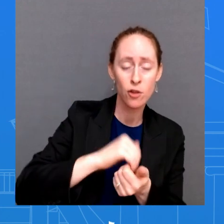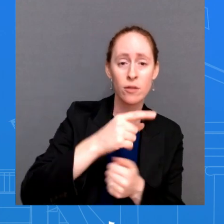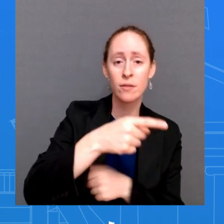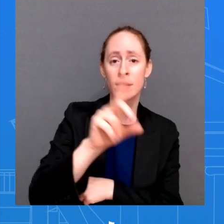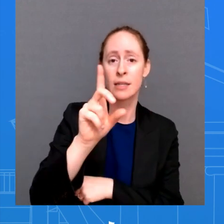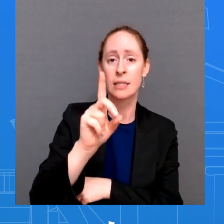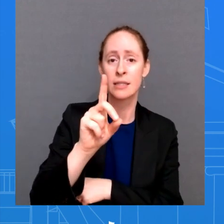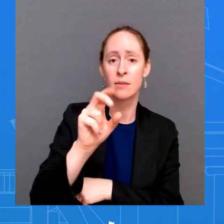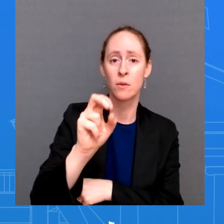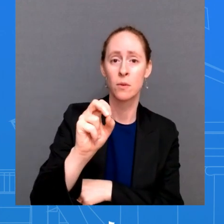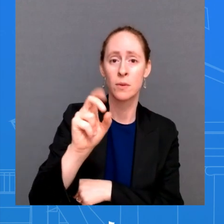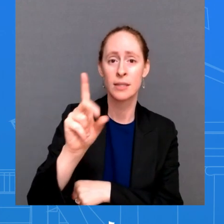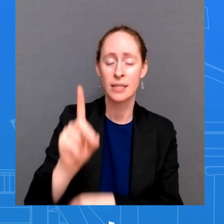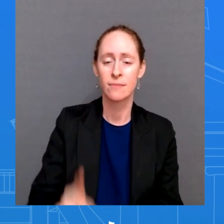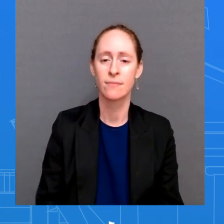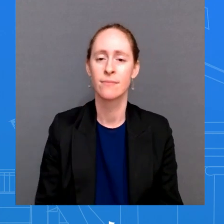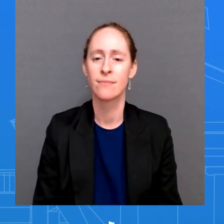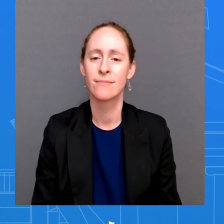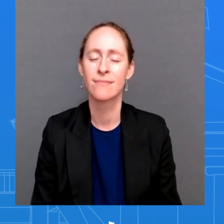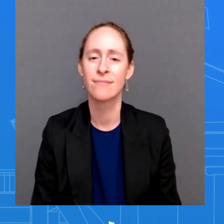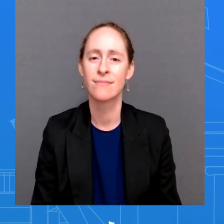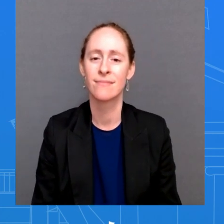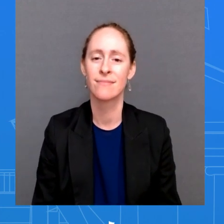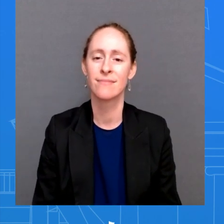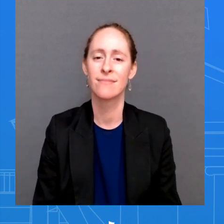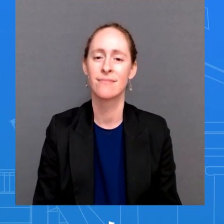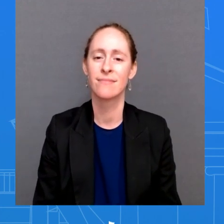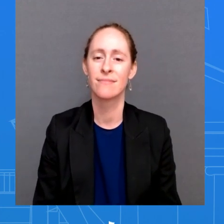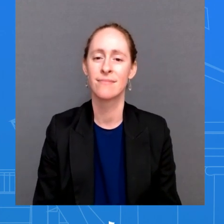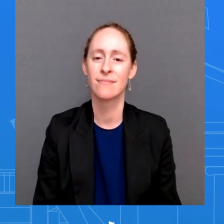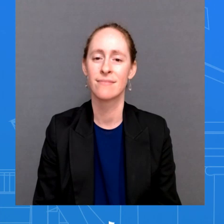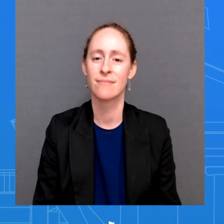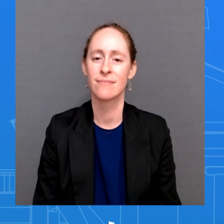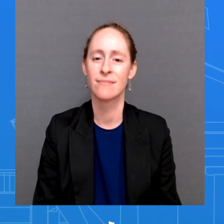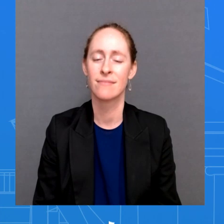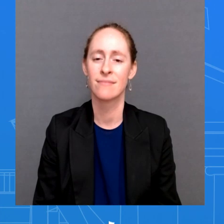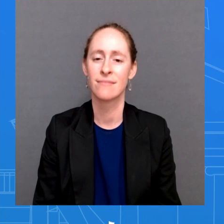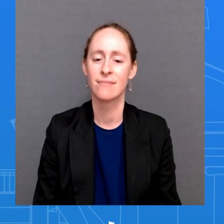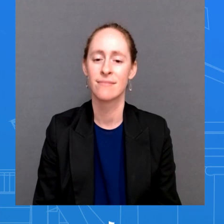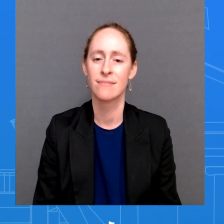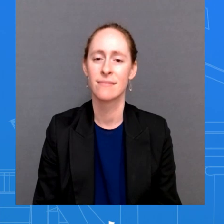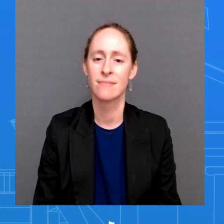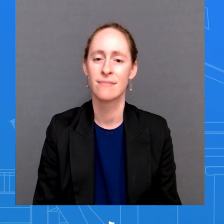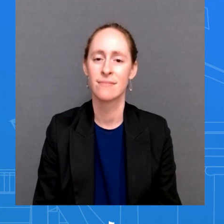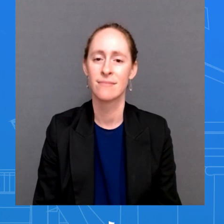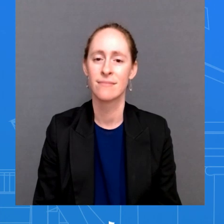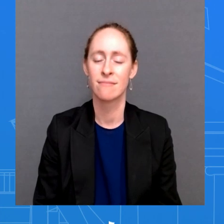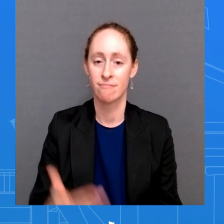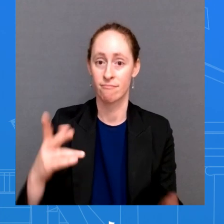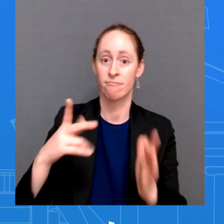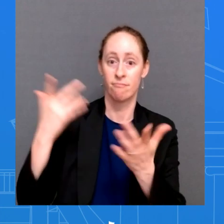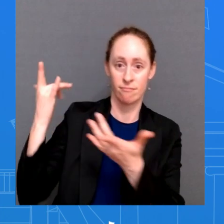fly-in baby formulas with relationships that we had abroad. And so, that has helped.